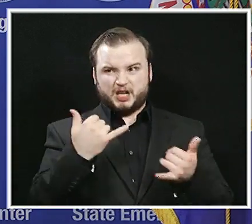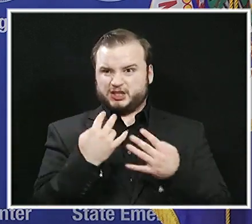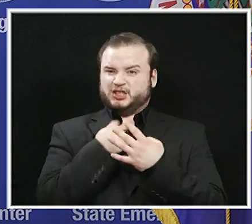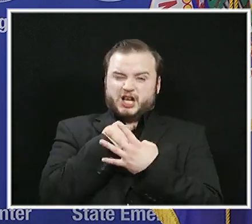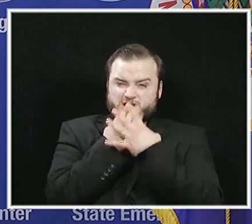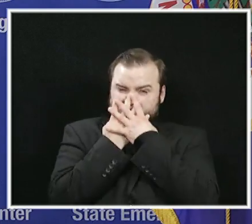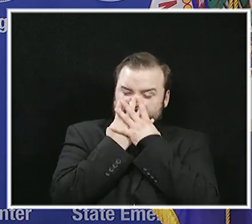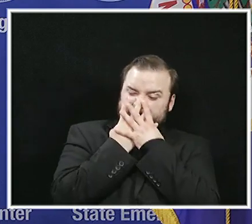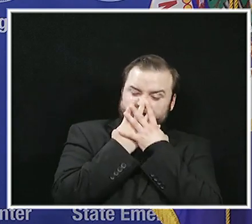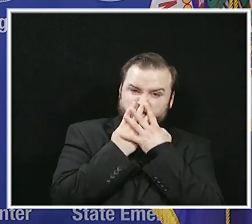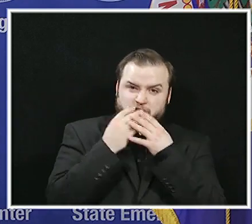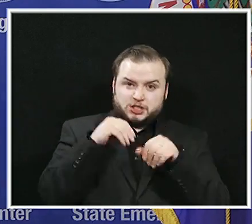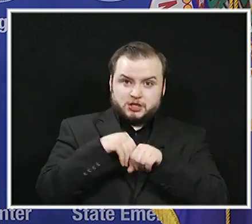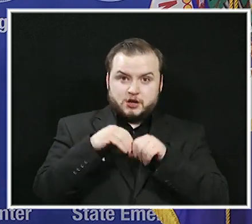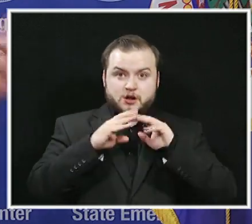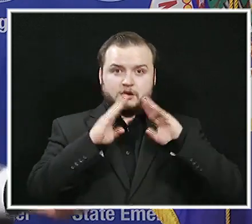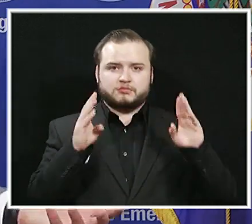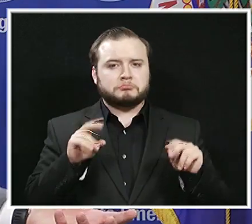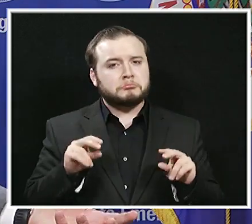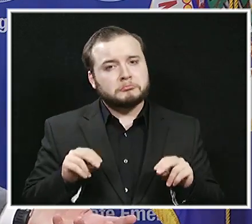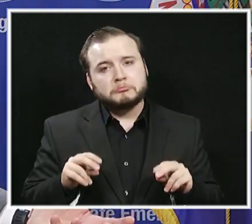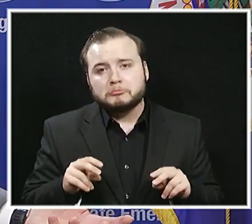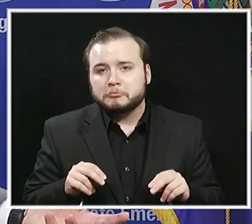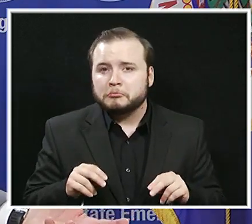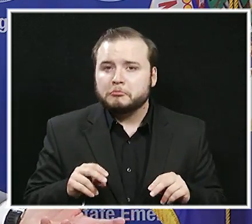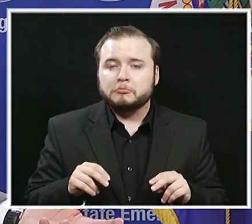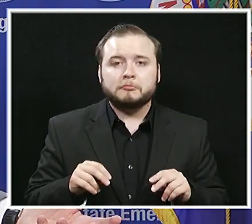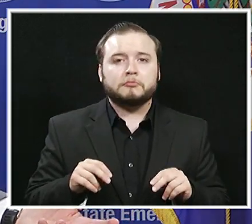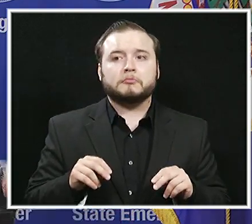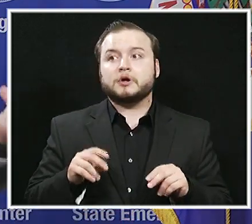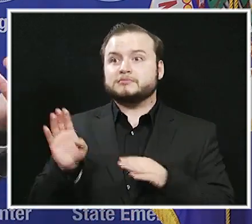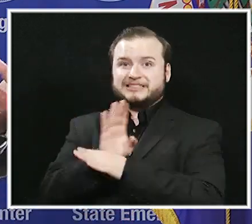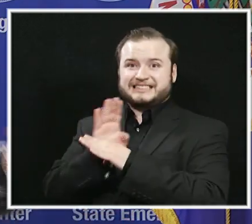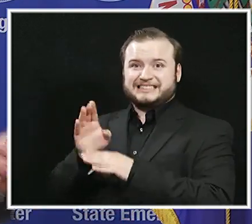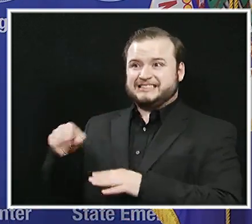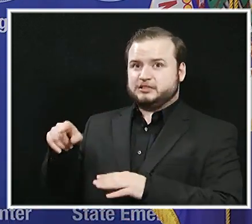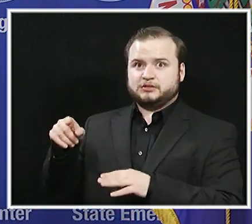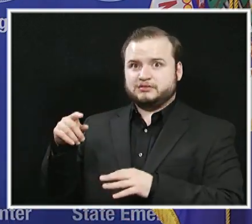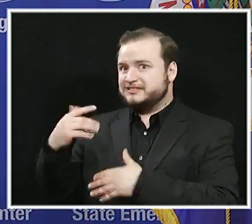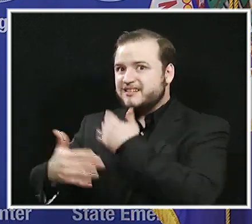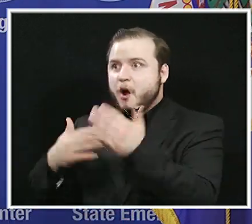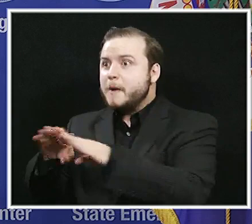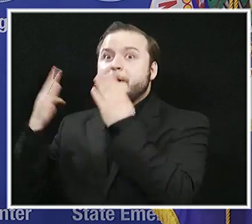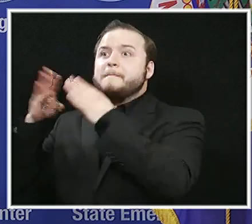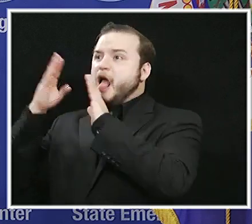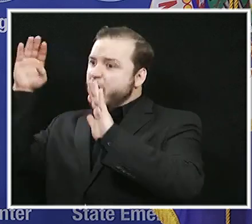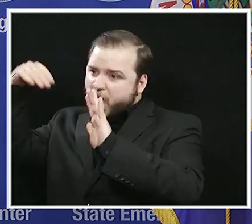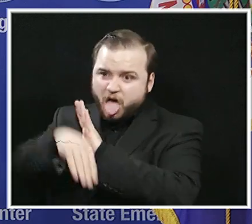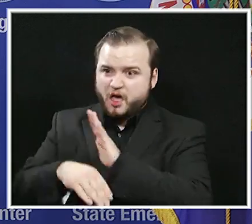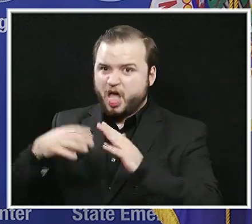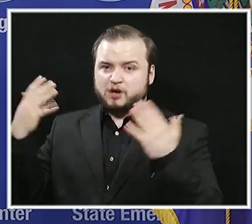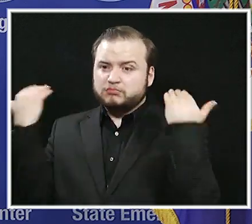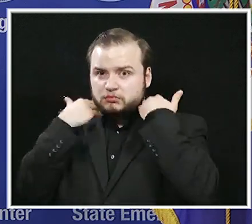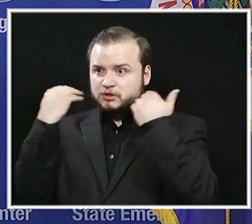prisoners in our house, I'm not going to allow it to not think cleverly about how to do this and I'm not going